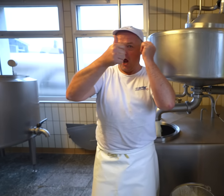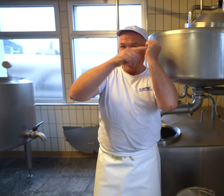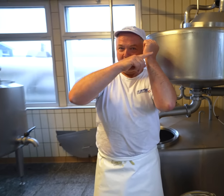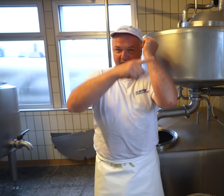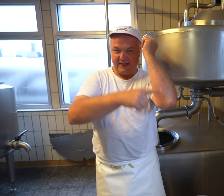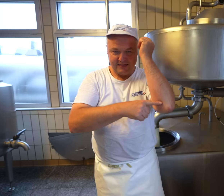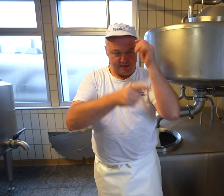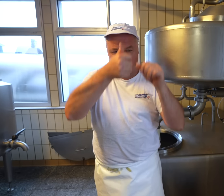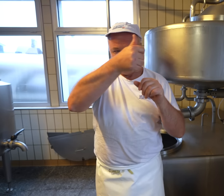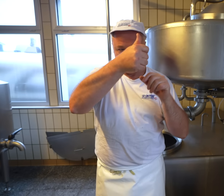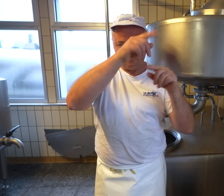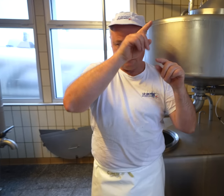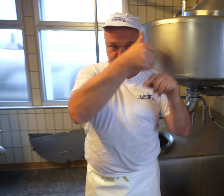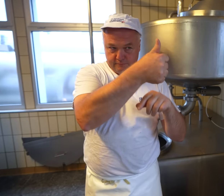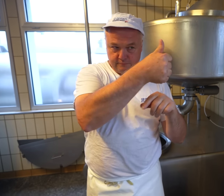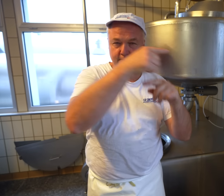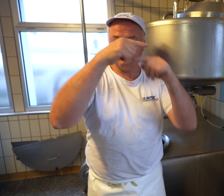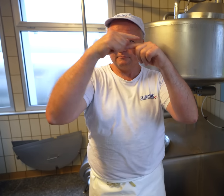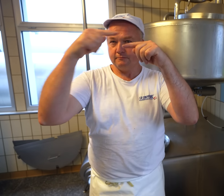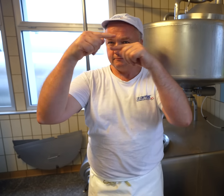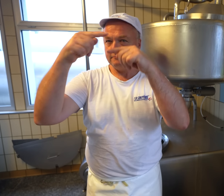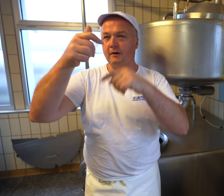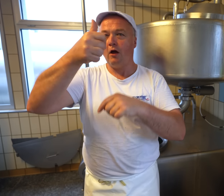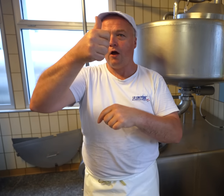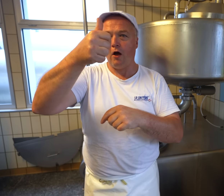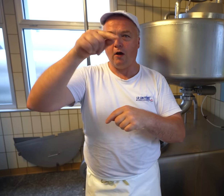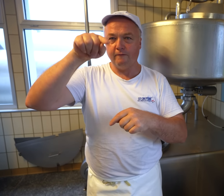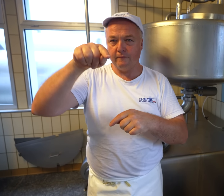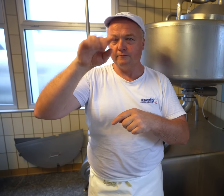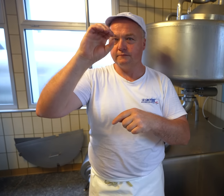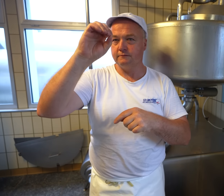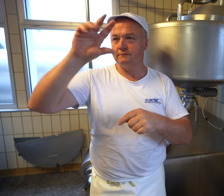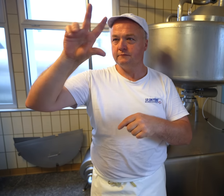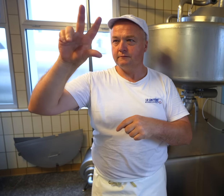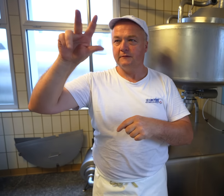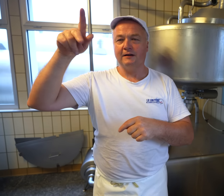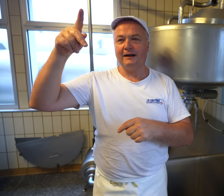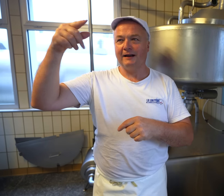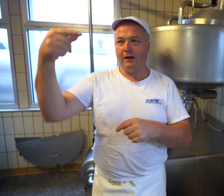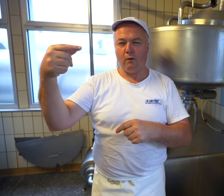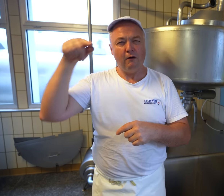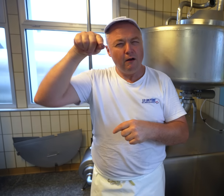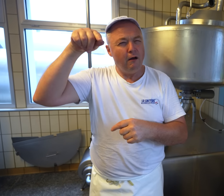One litre equals 1.03 kilograms.